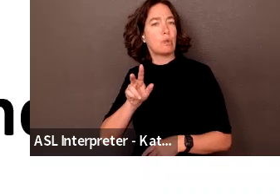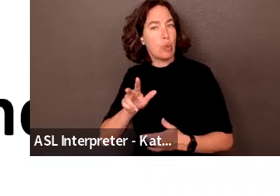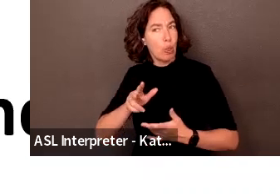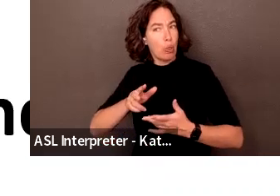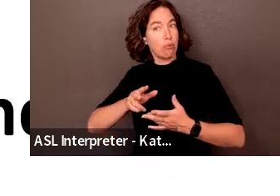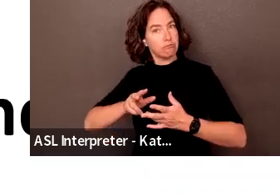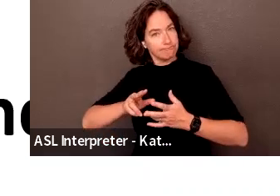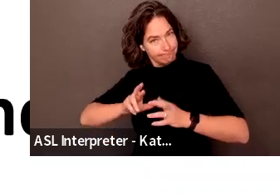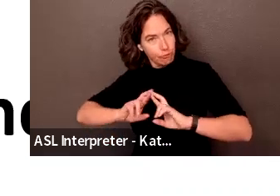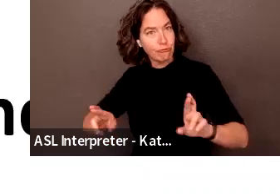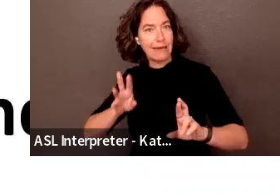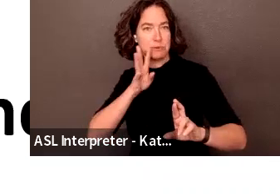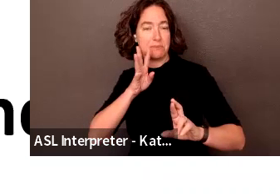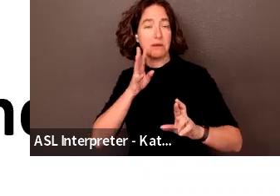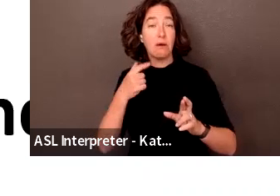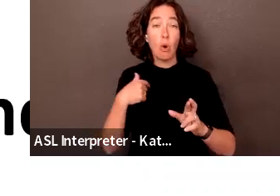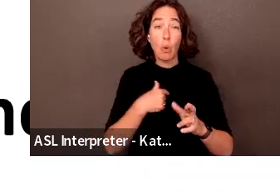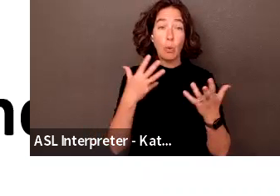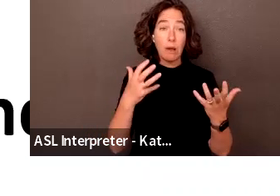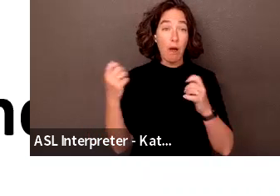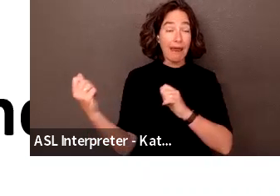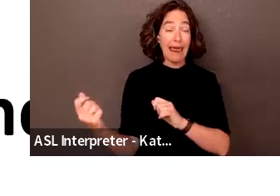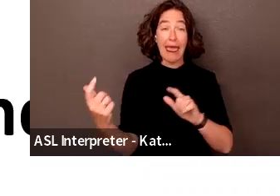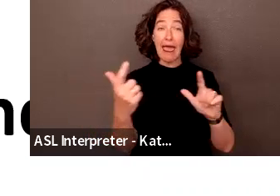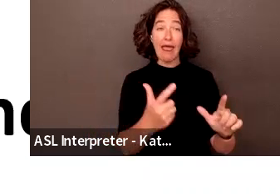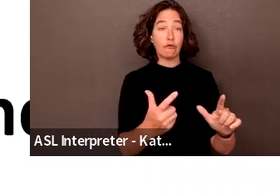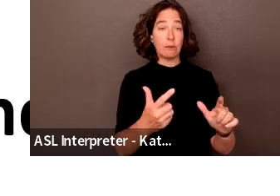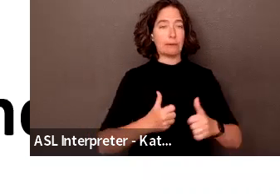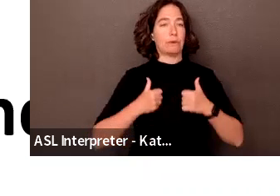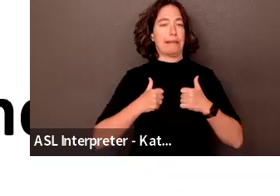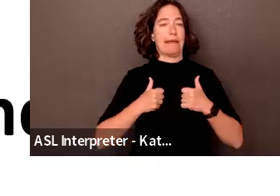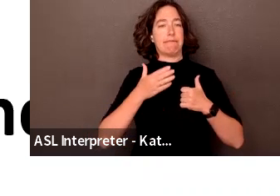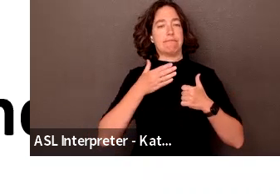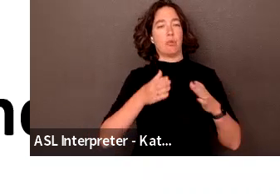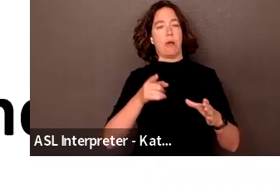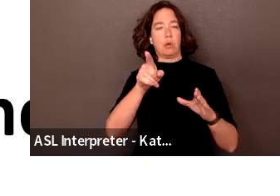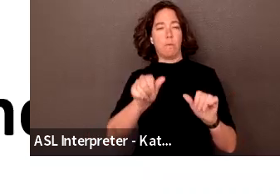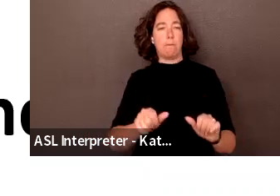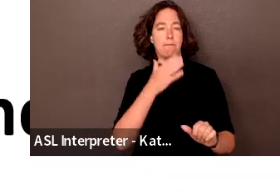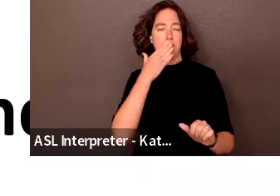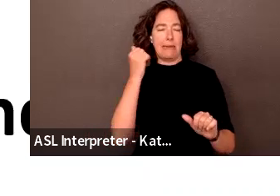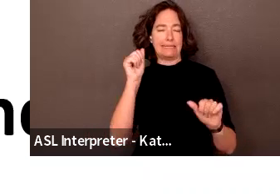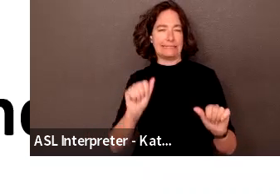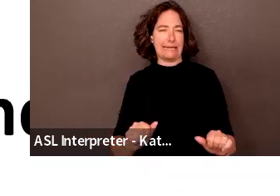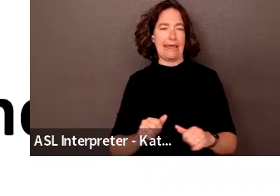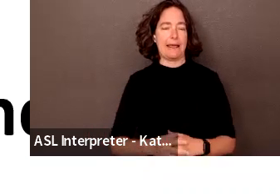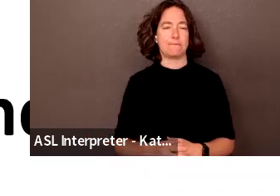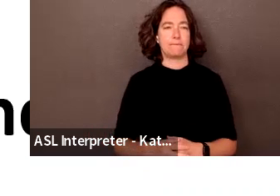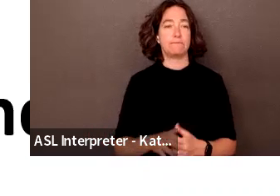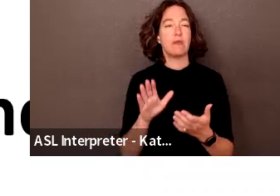others to have a chance to speak up. If you don't speak up often, try to count